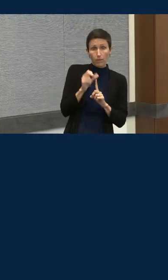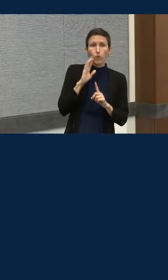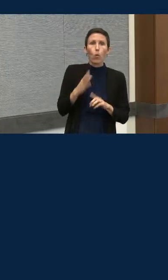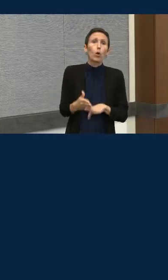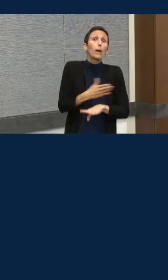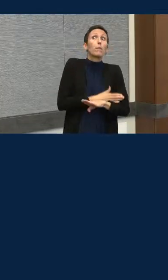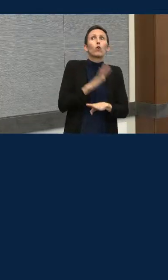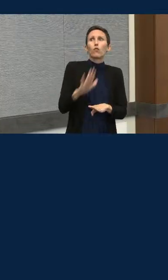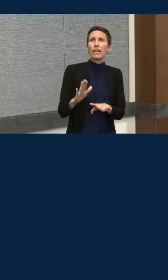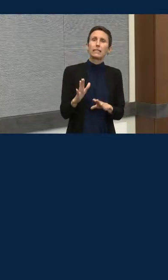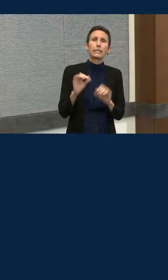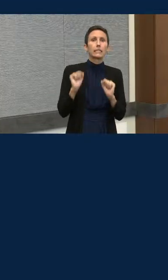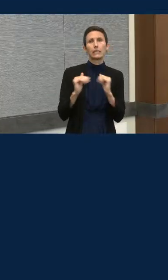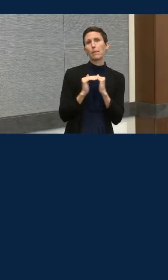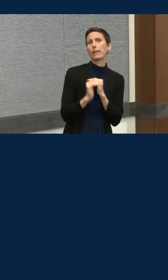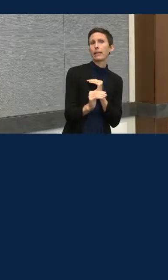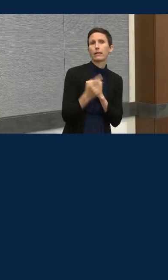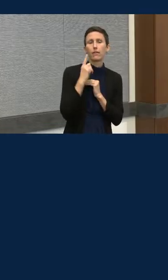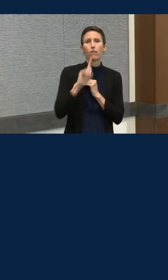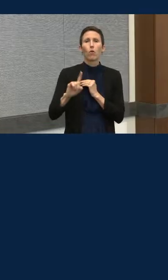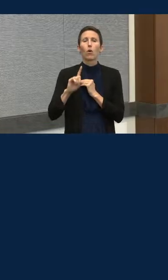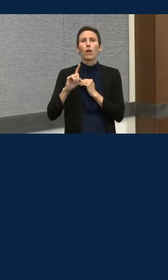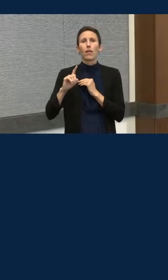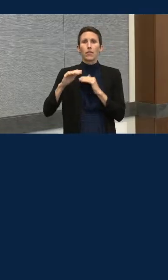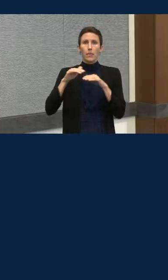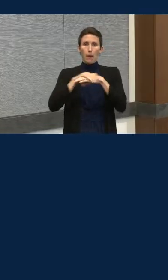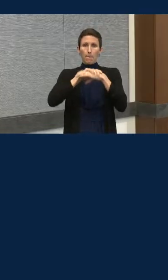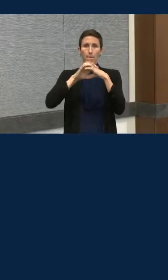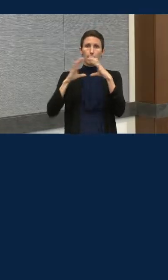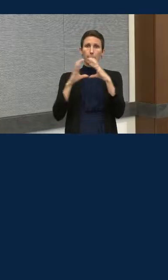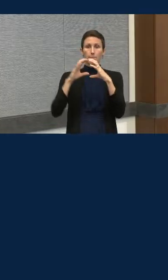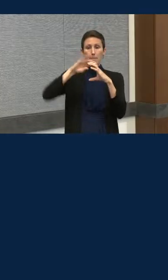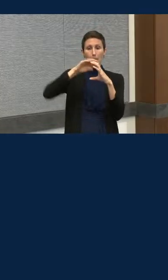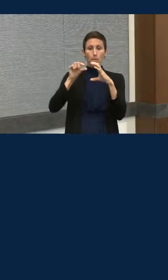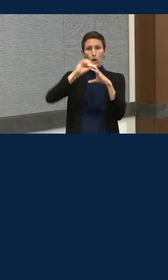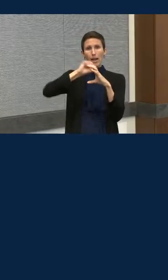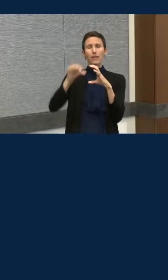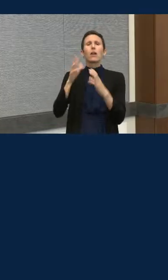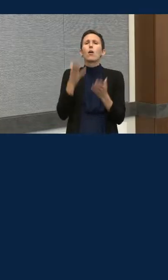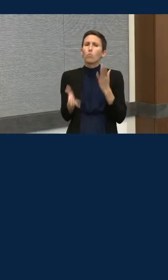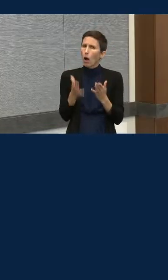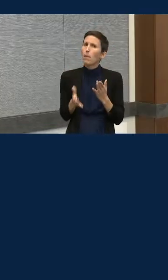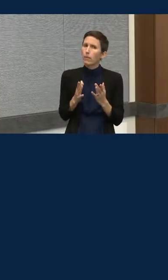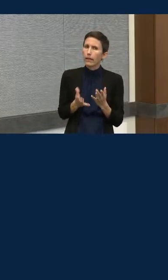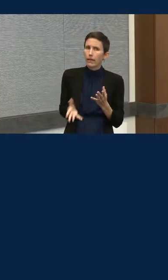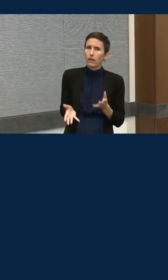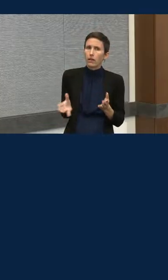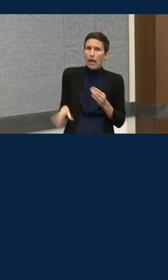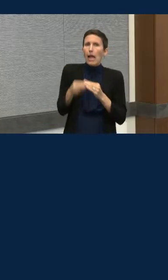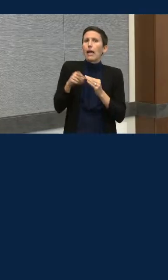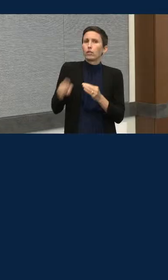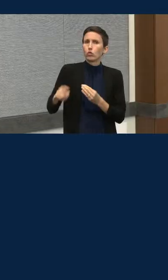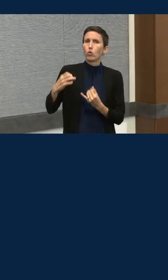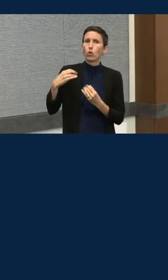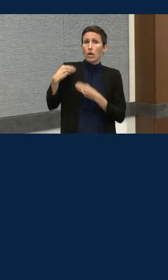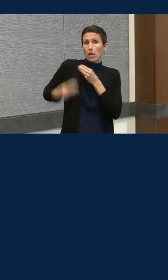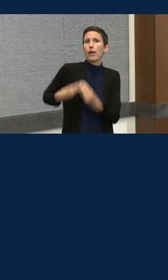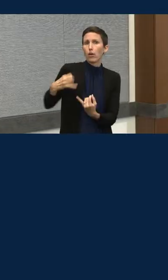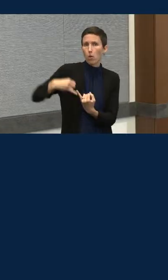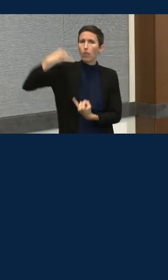improve the stability on the plasma and membrane contribute